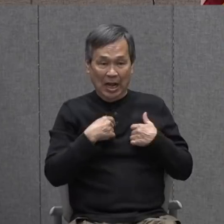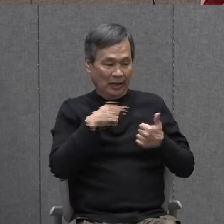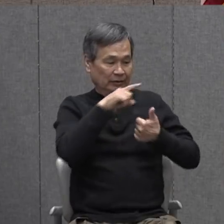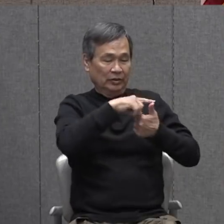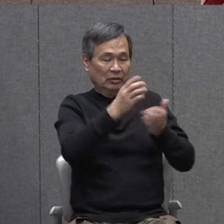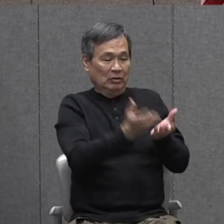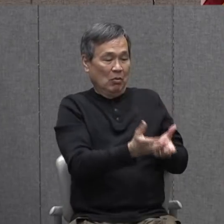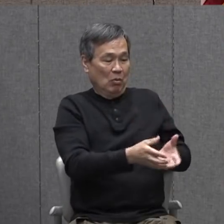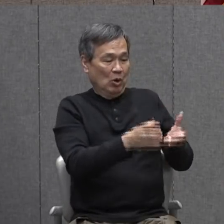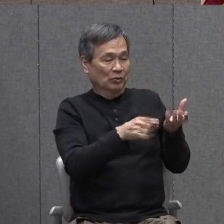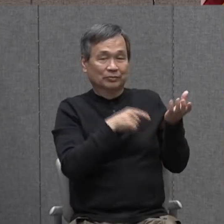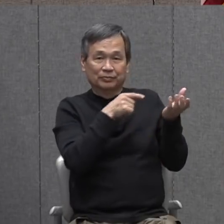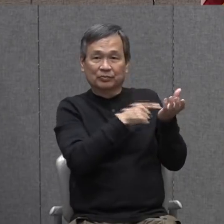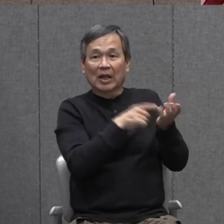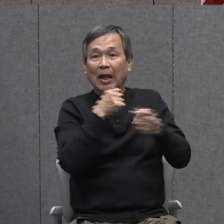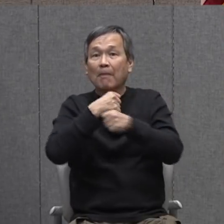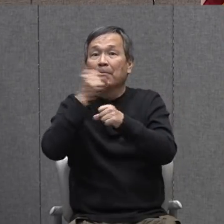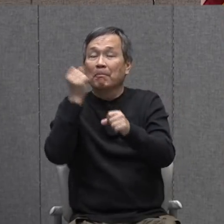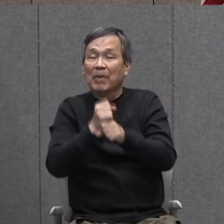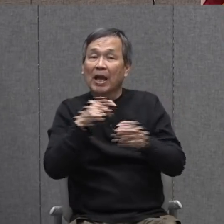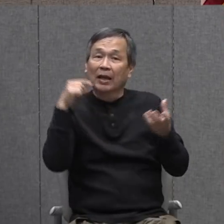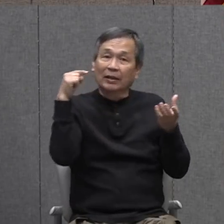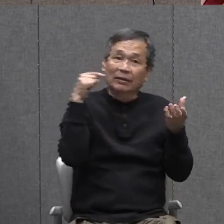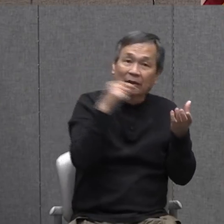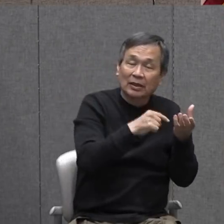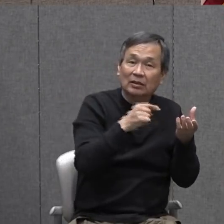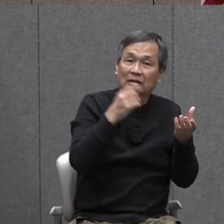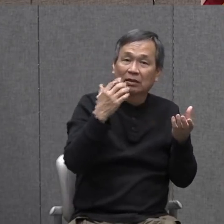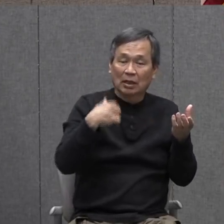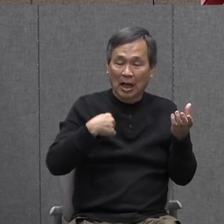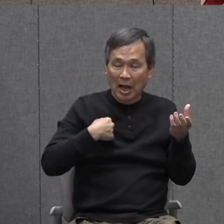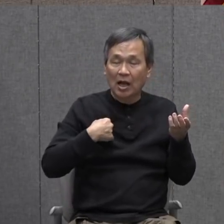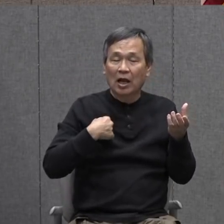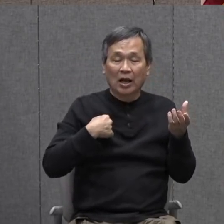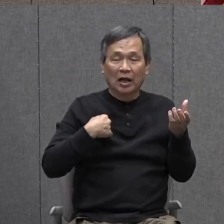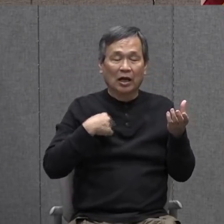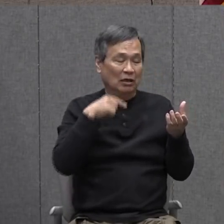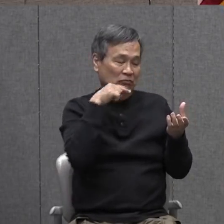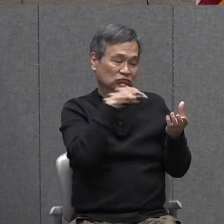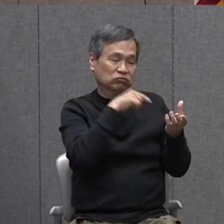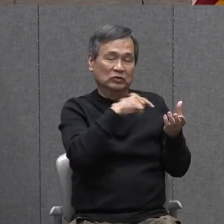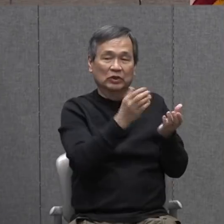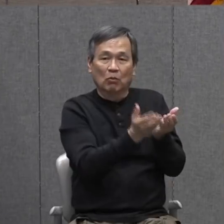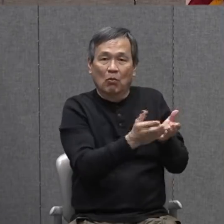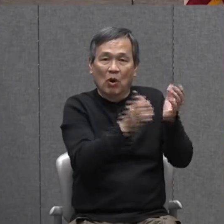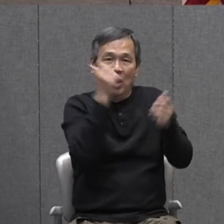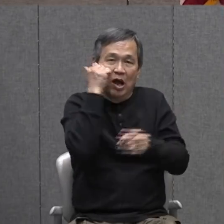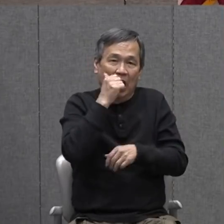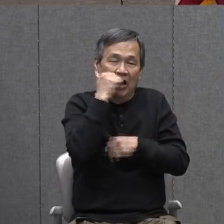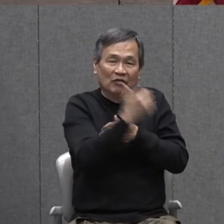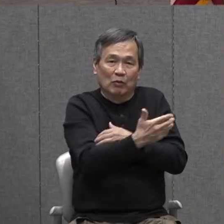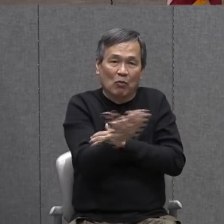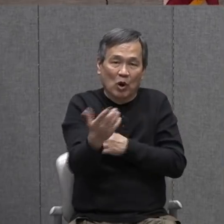because I work with pottery and clay and I use this bowl every morning to eat oatmeal out of.